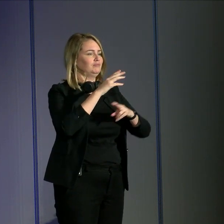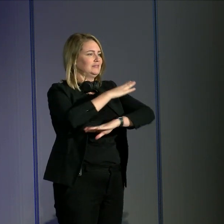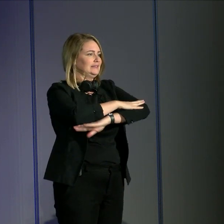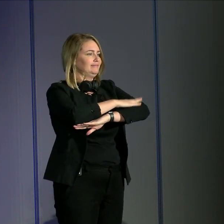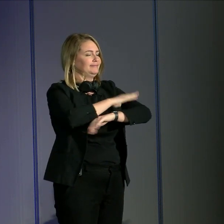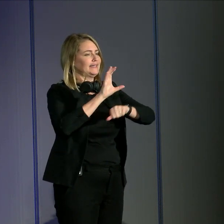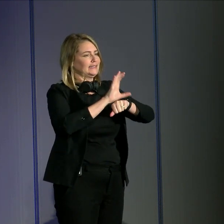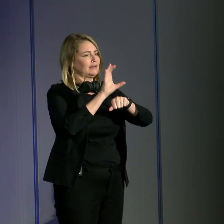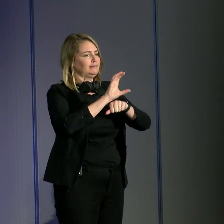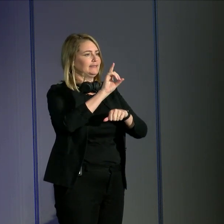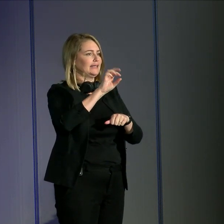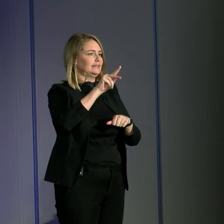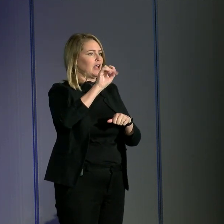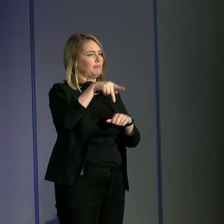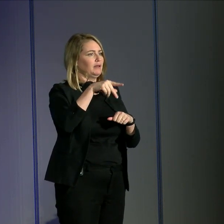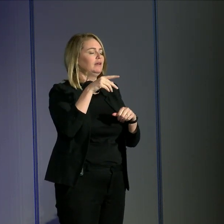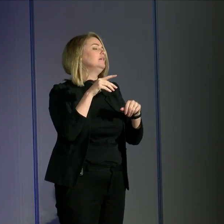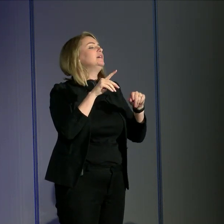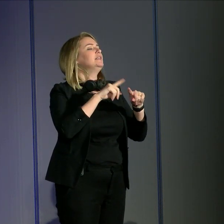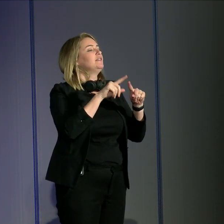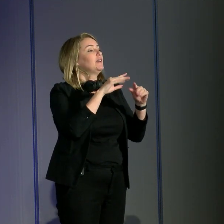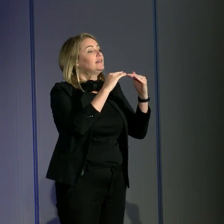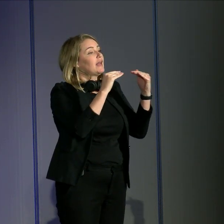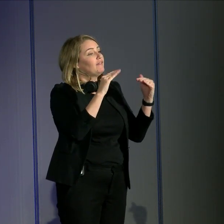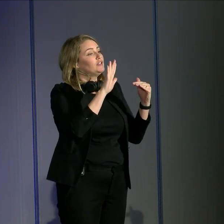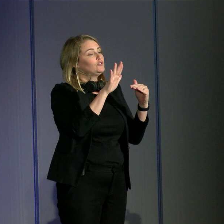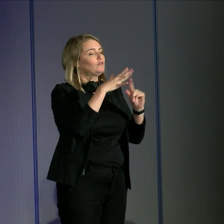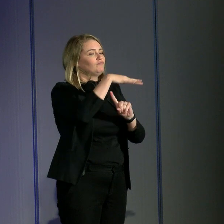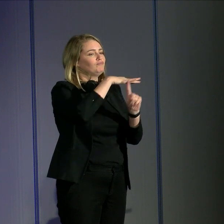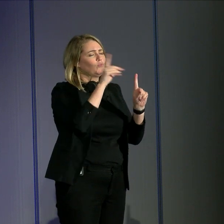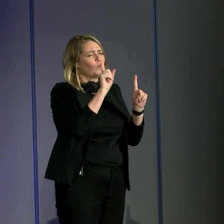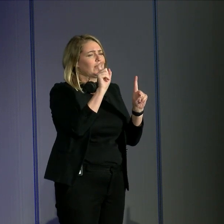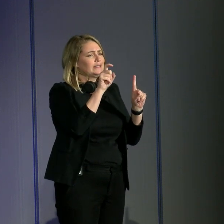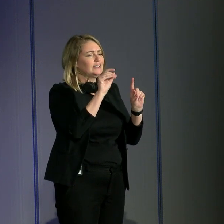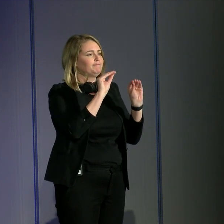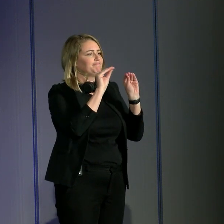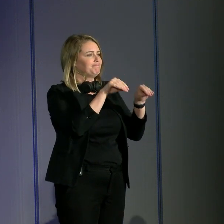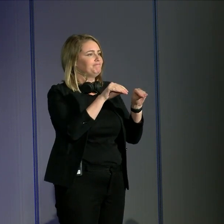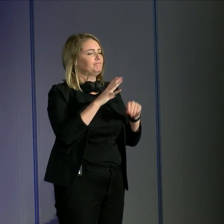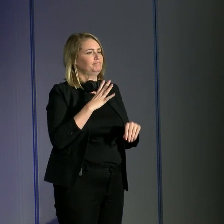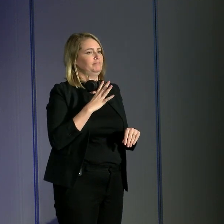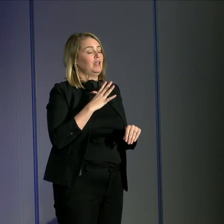So you can install it in deep levels of your environment and allows the developers to run